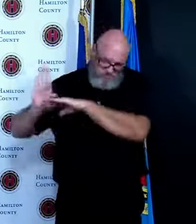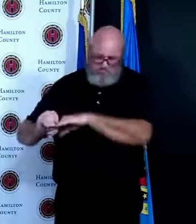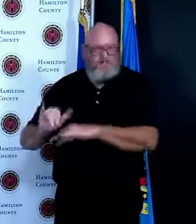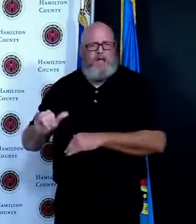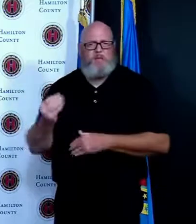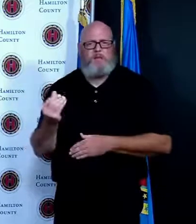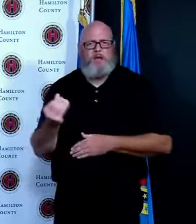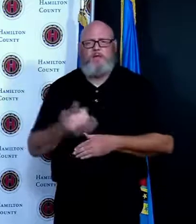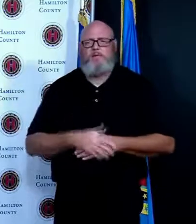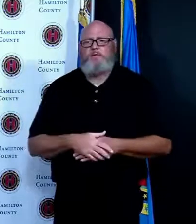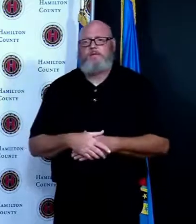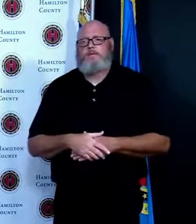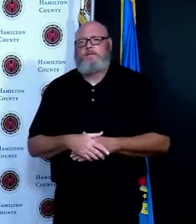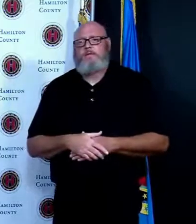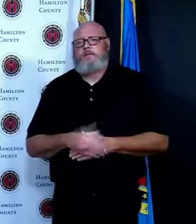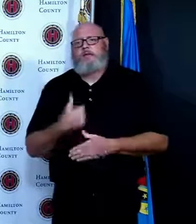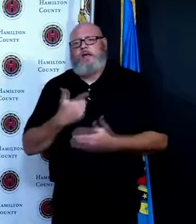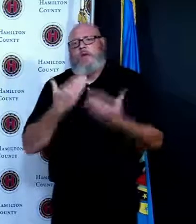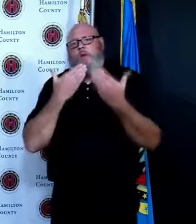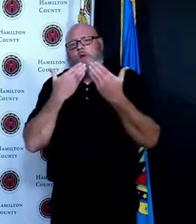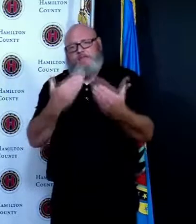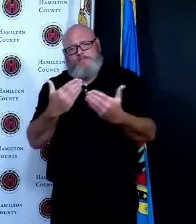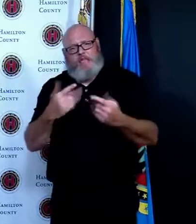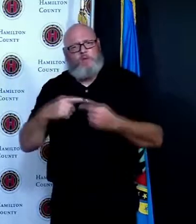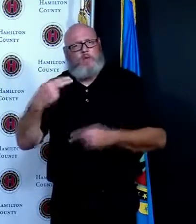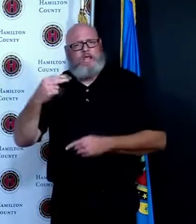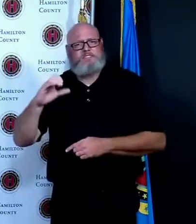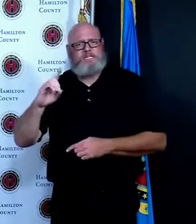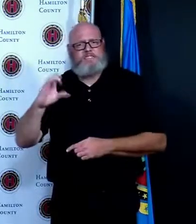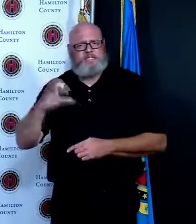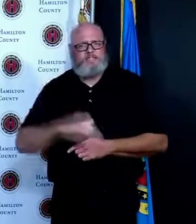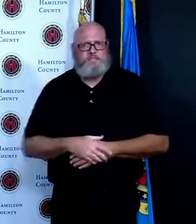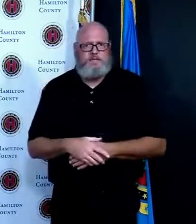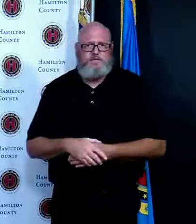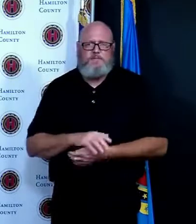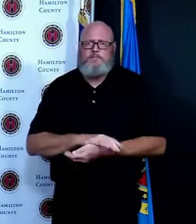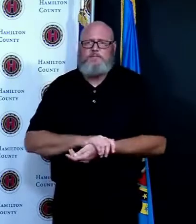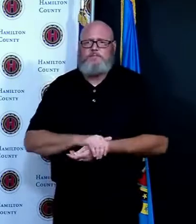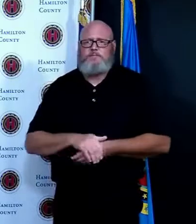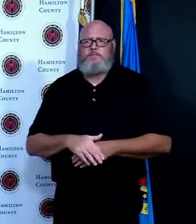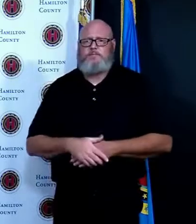and then I've mentioned that the nonprofit grant assistance you know we as you can imagine the